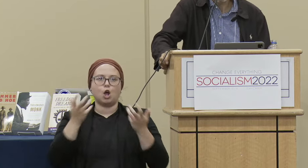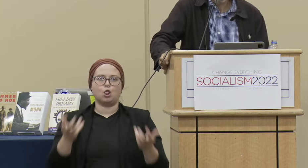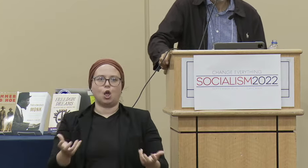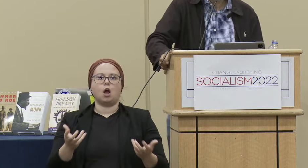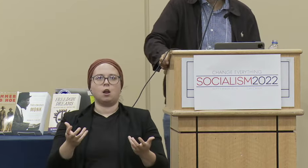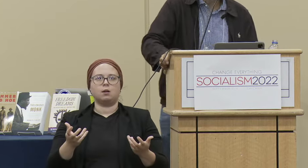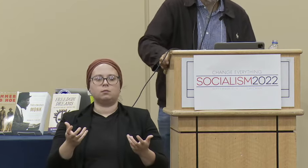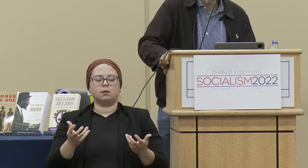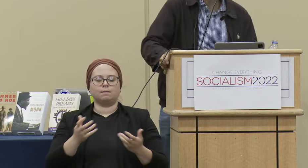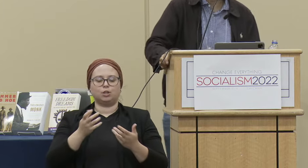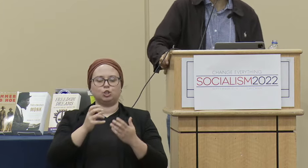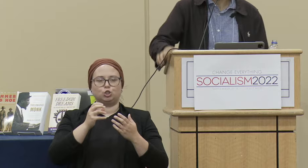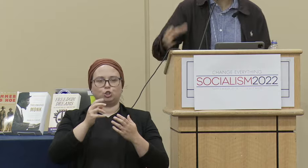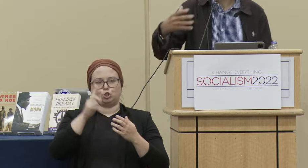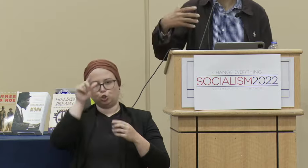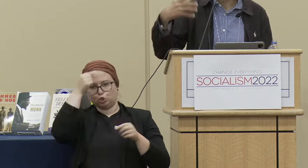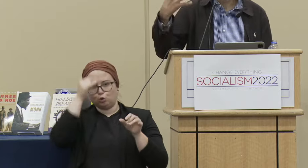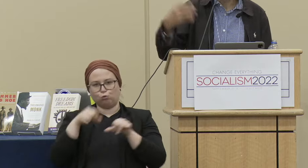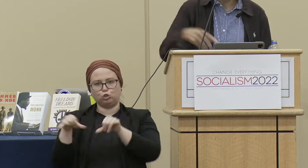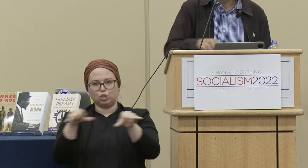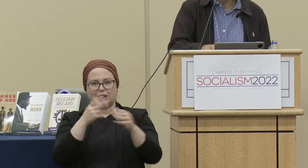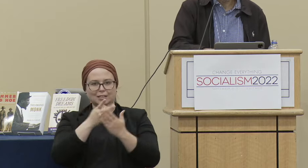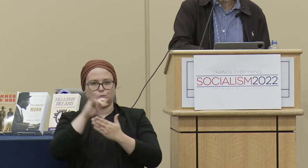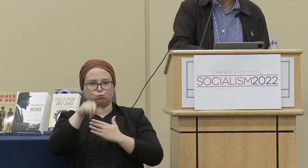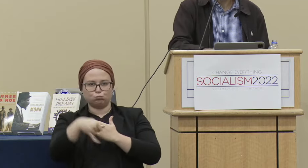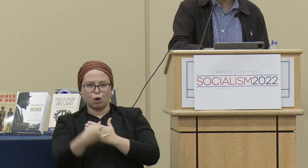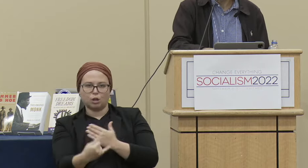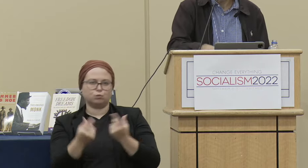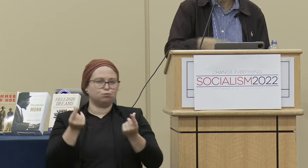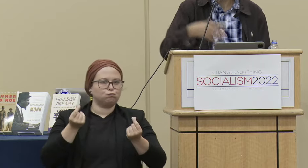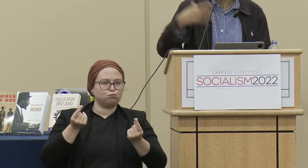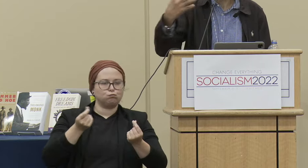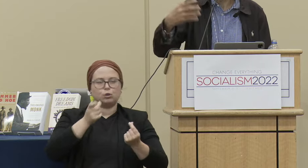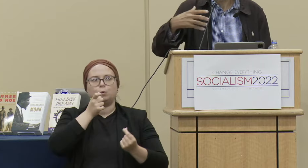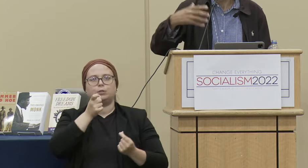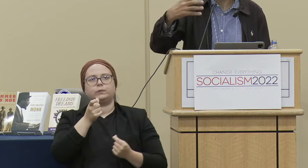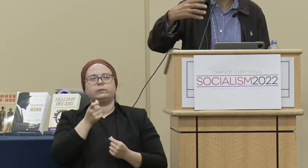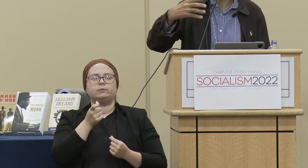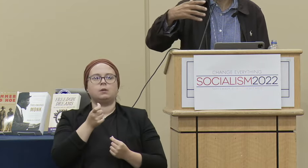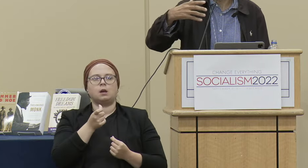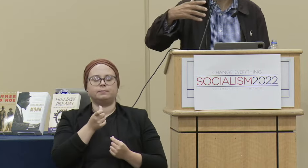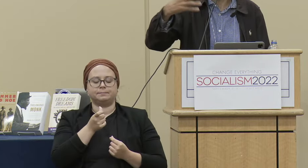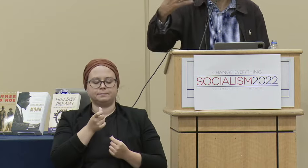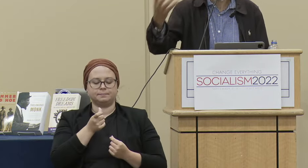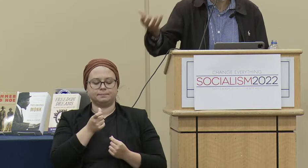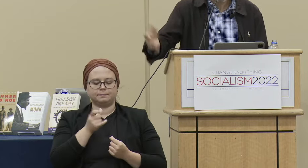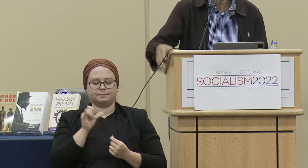of what falls under the socialist project is not like